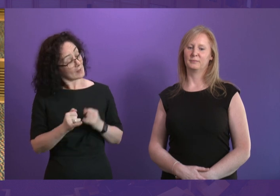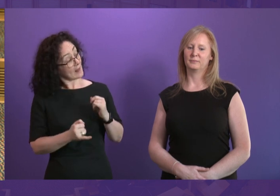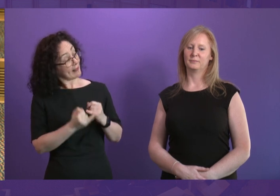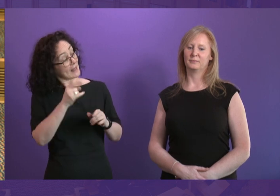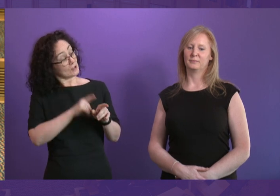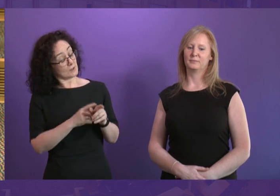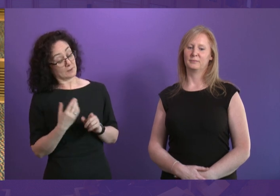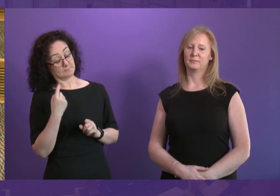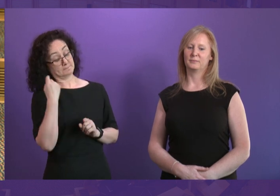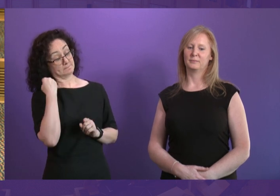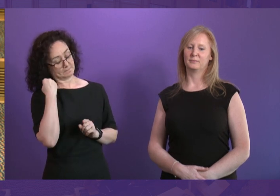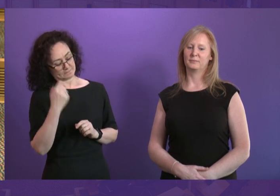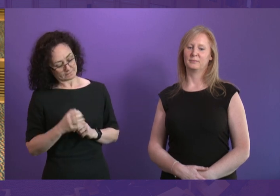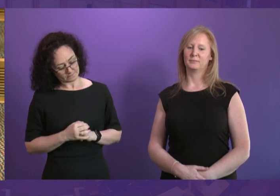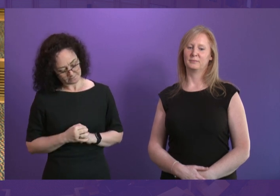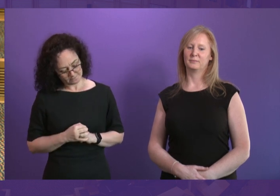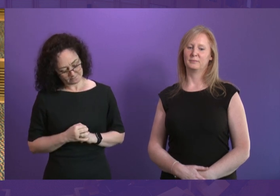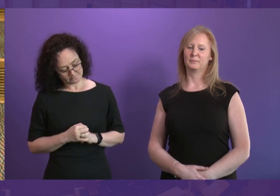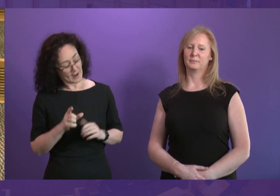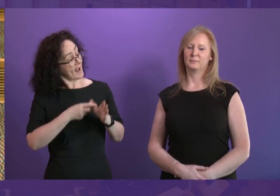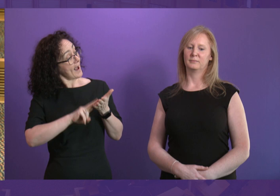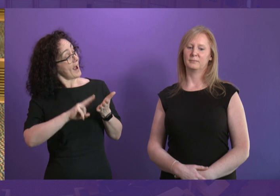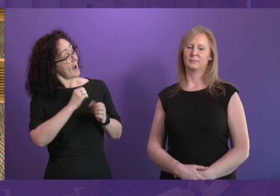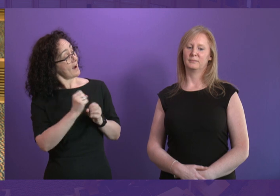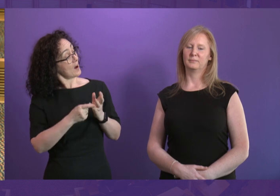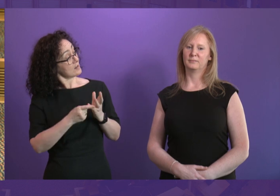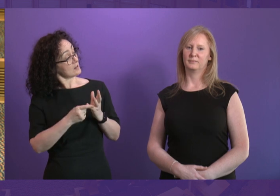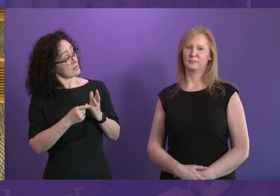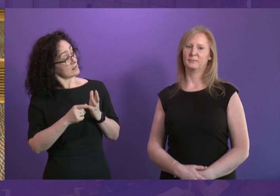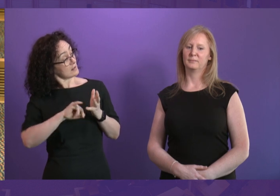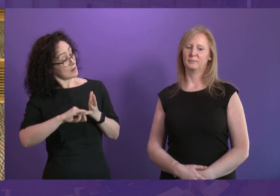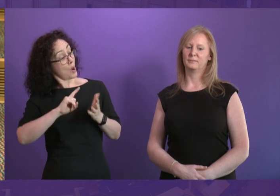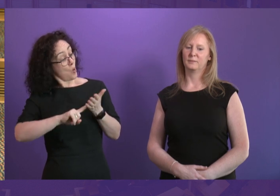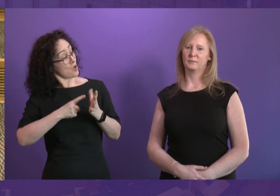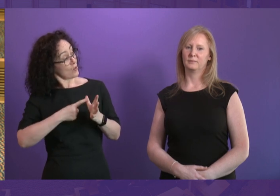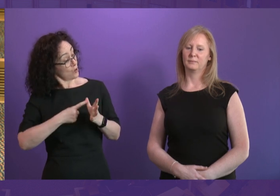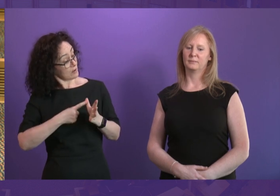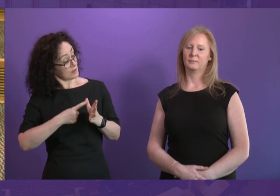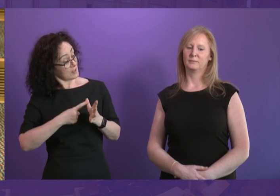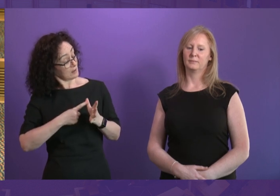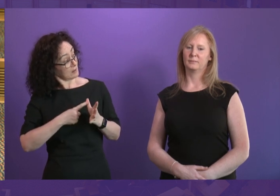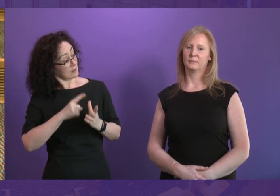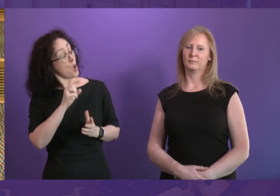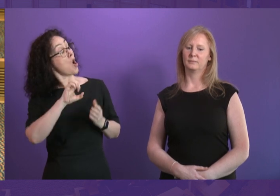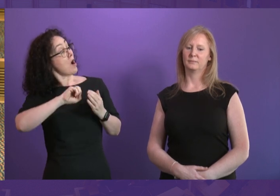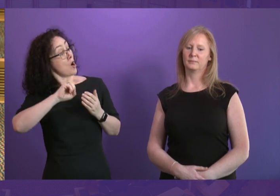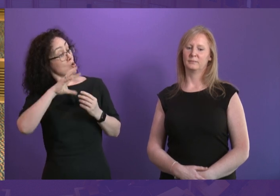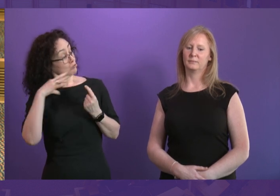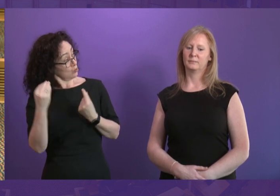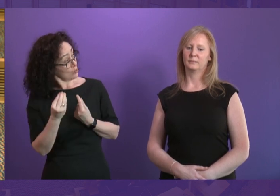Tories on Angus Council introduced car parking charges at 33 public car parks in Carnoustie,